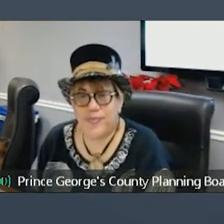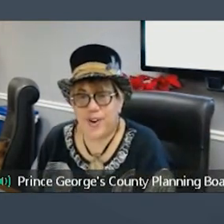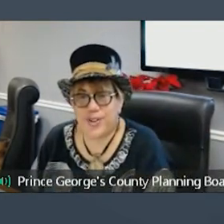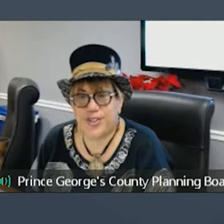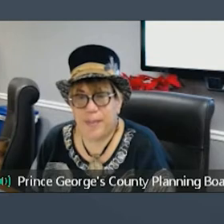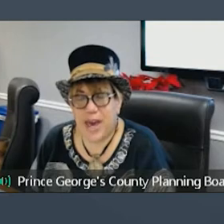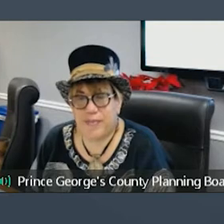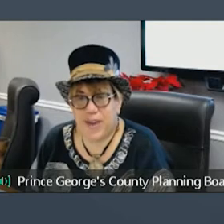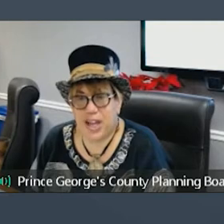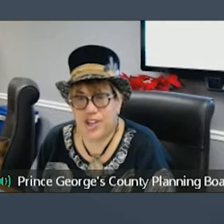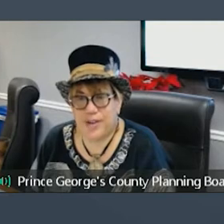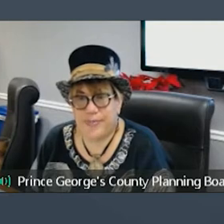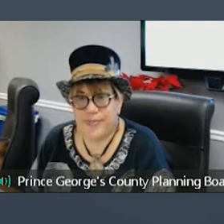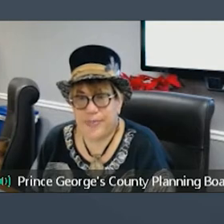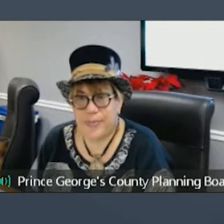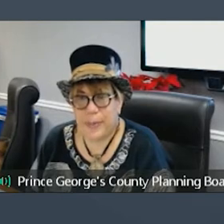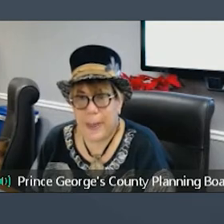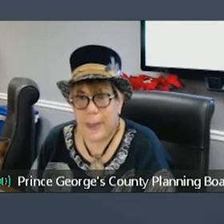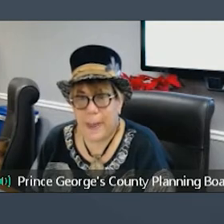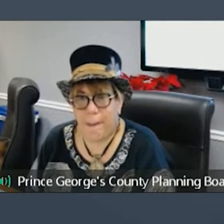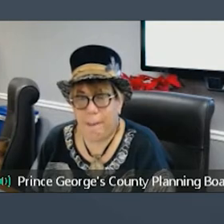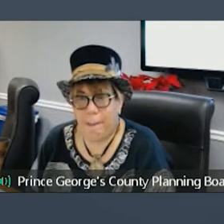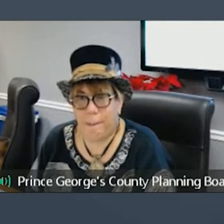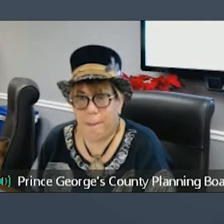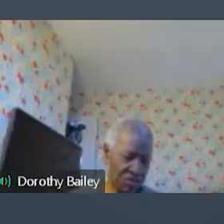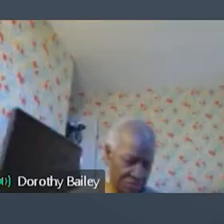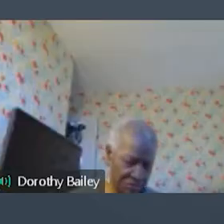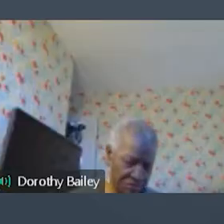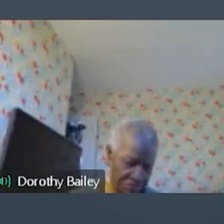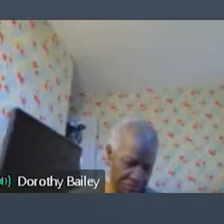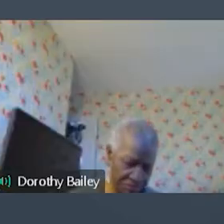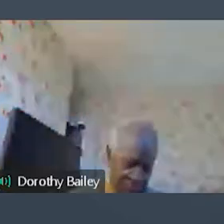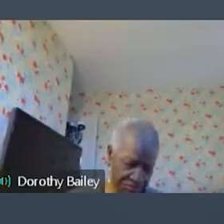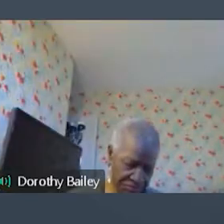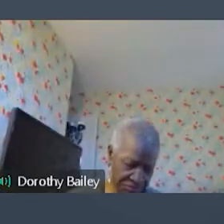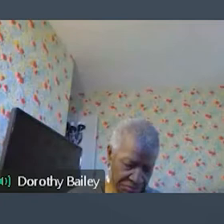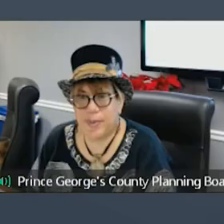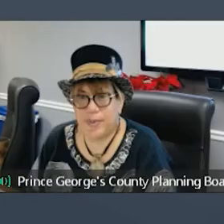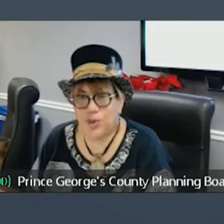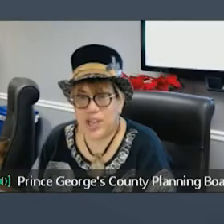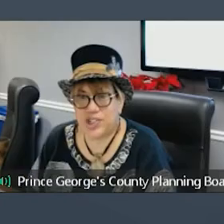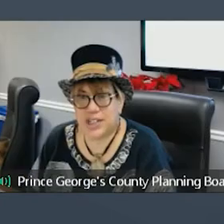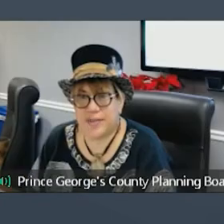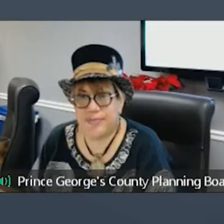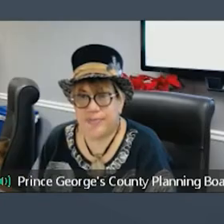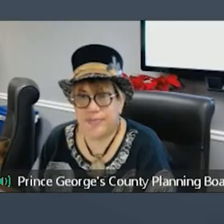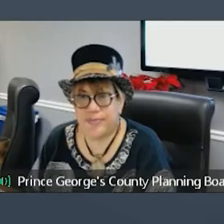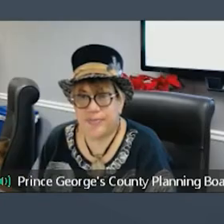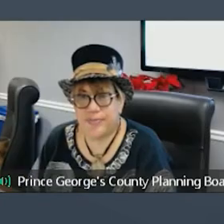First Madam vice chair. No questions. Thank you. Okay. Commissioner Washington,